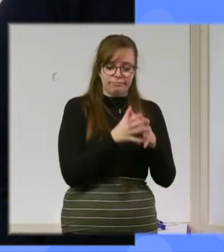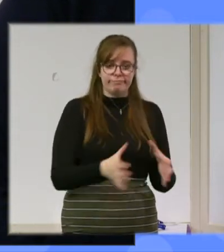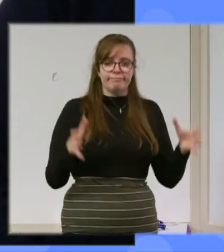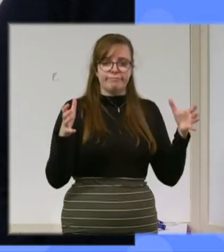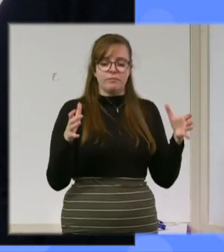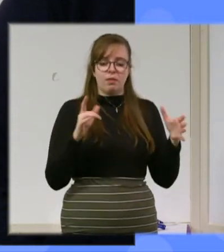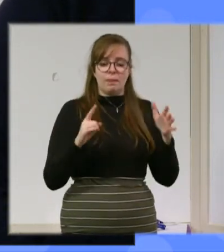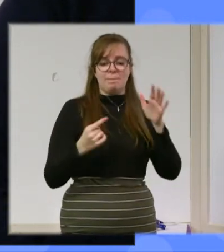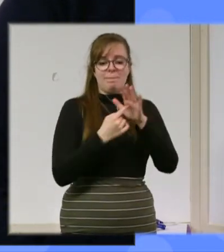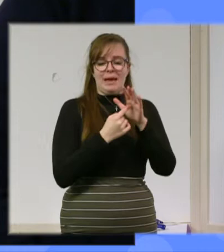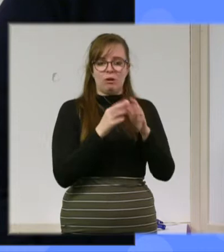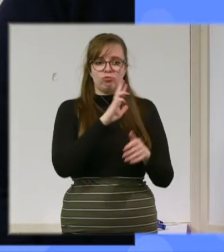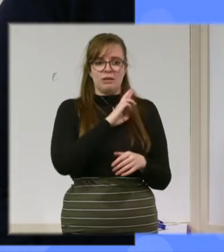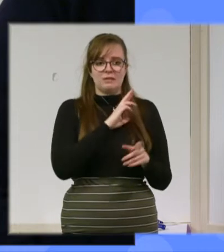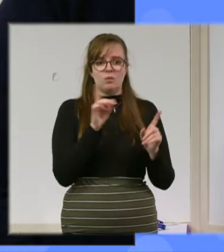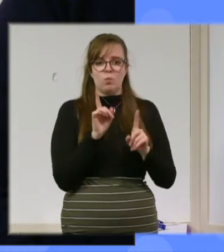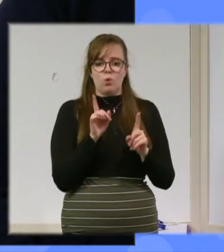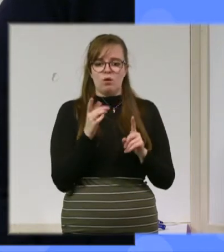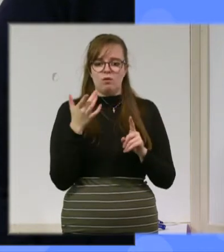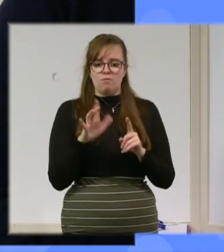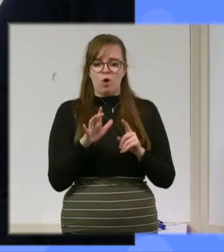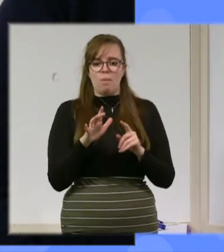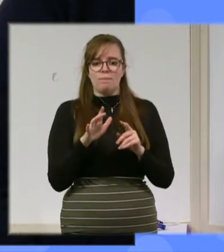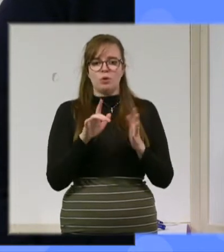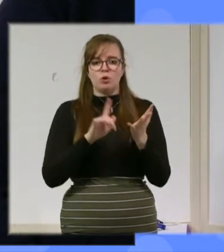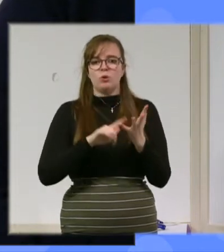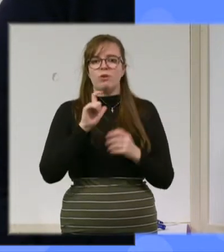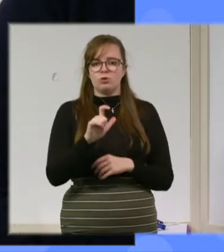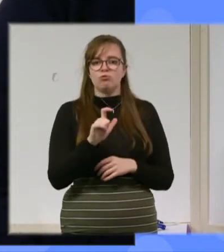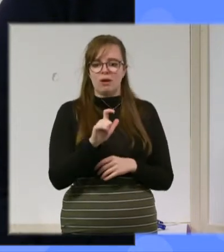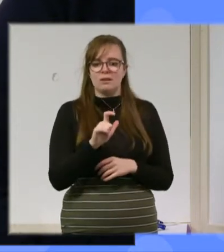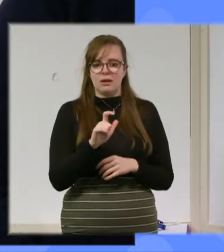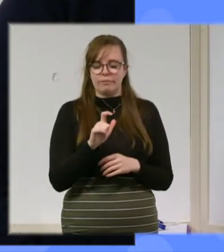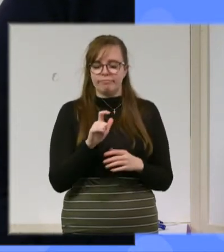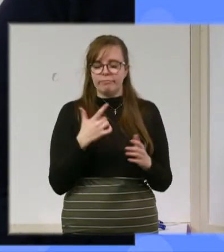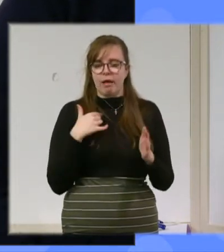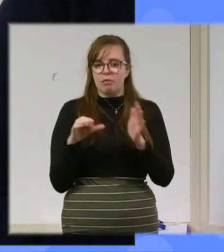that it's driven by a universal crater and then the so-called problems and with